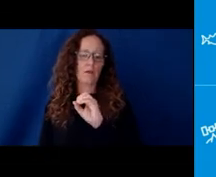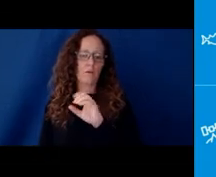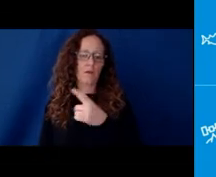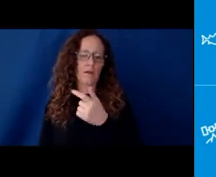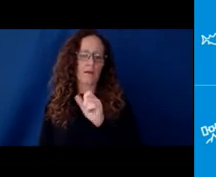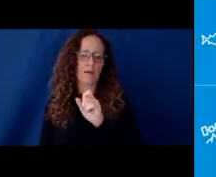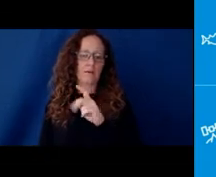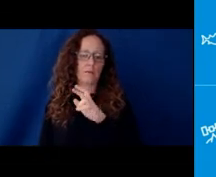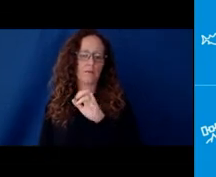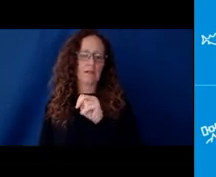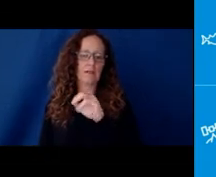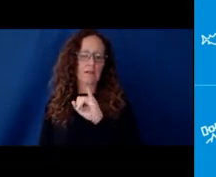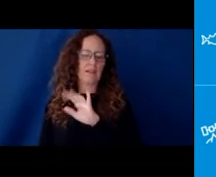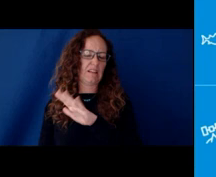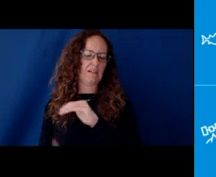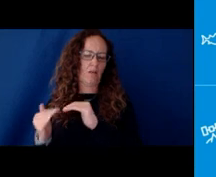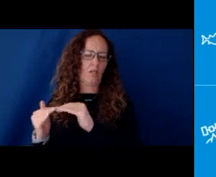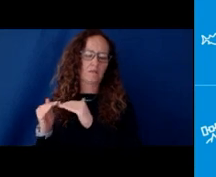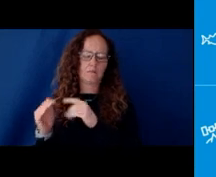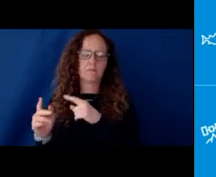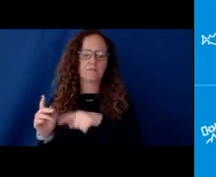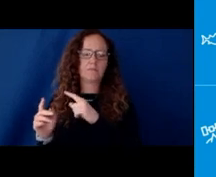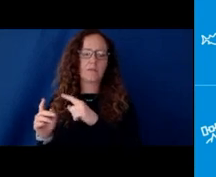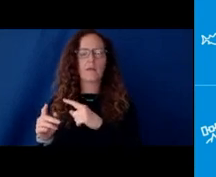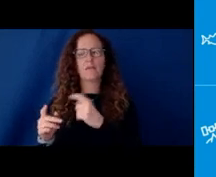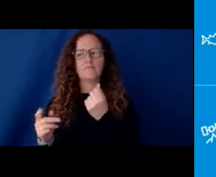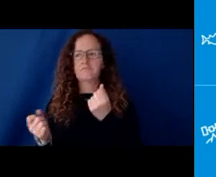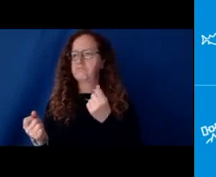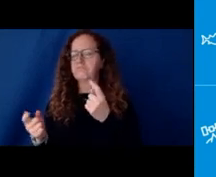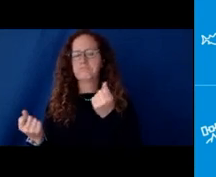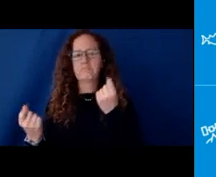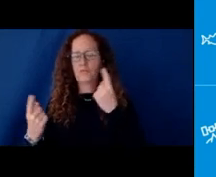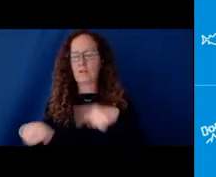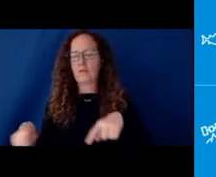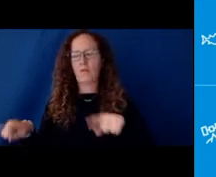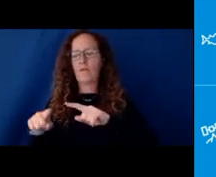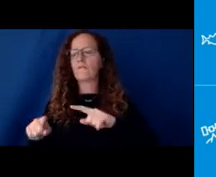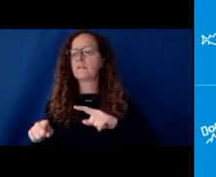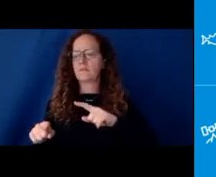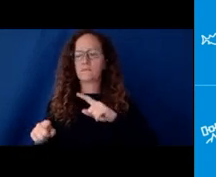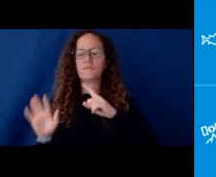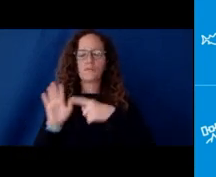relationships between environmental exposures and negative health outcomes. The modeling